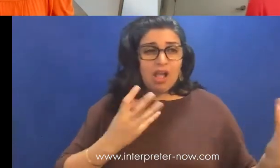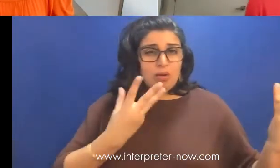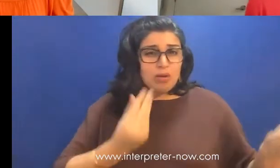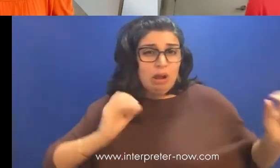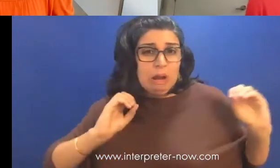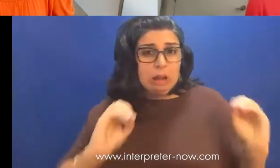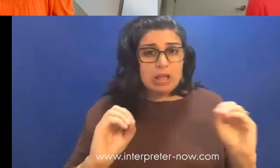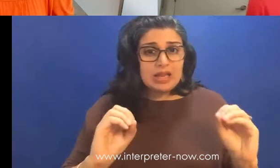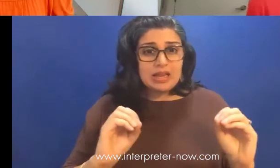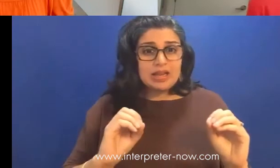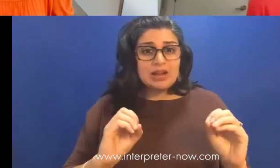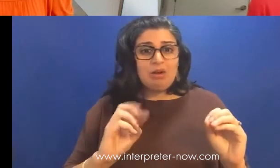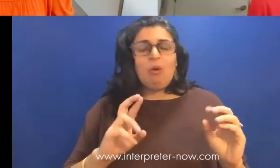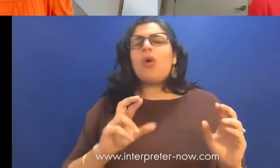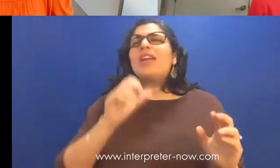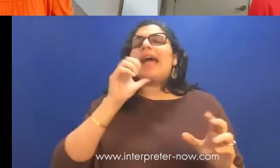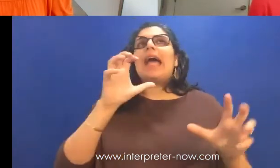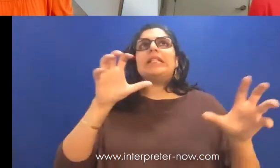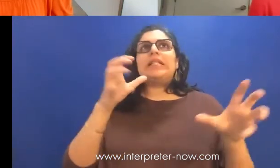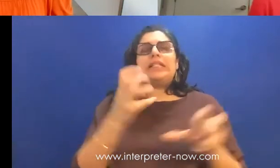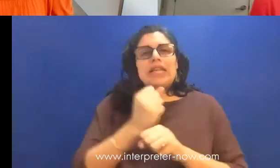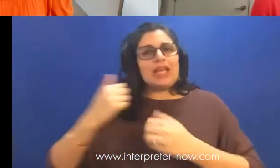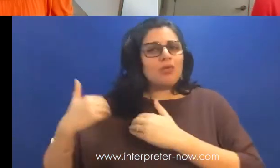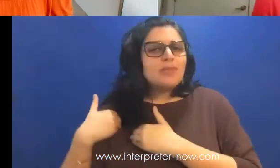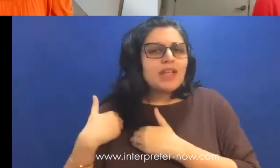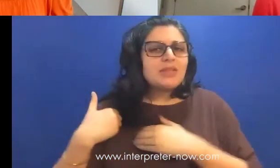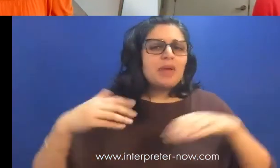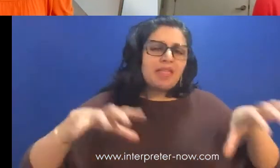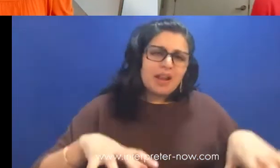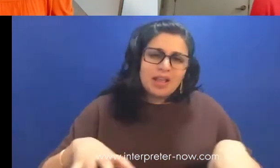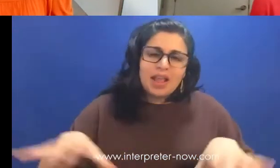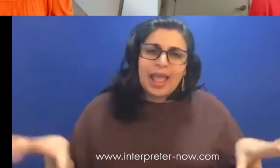we developed, without taking responsibility for the issues that we see around us, we aren't